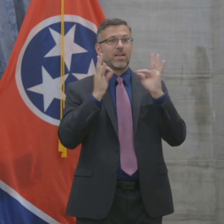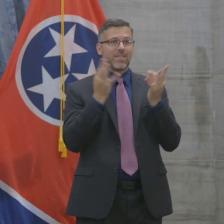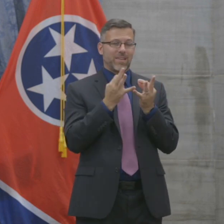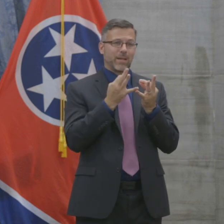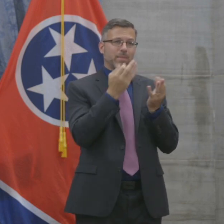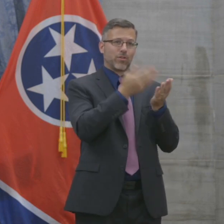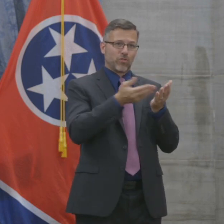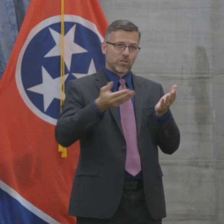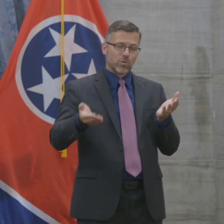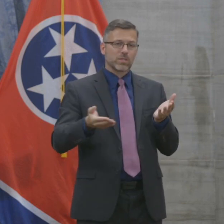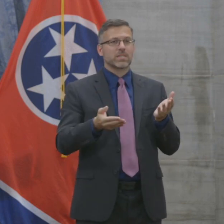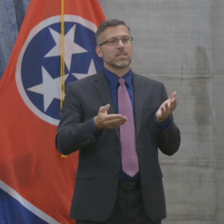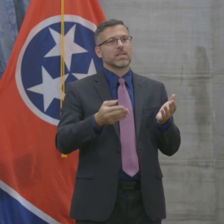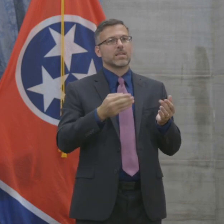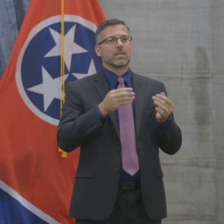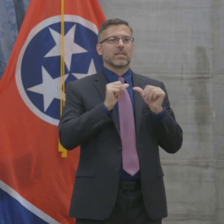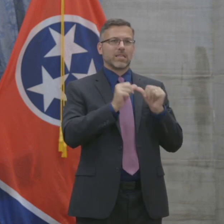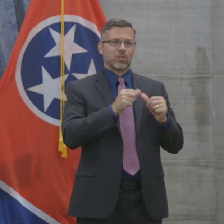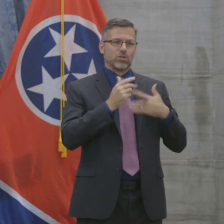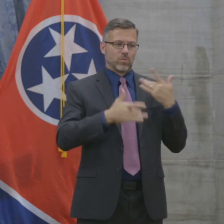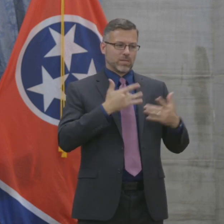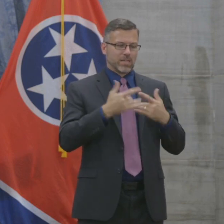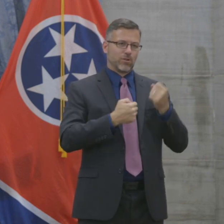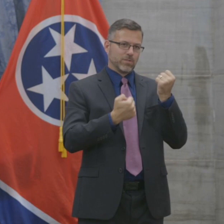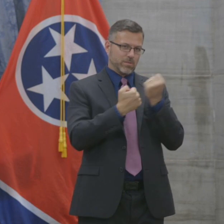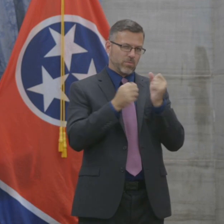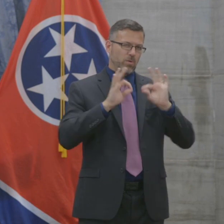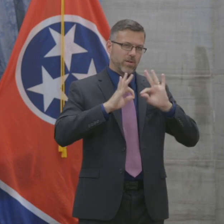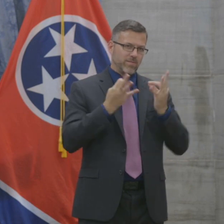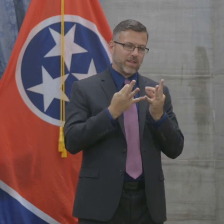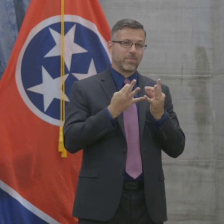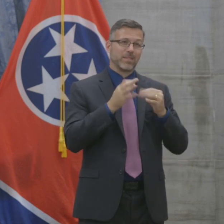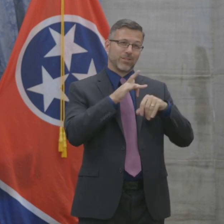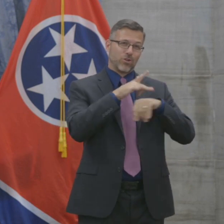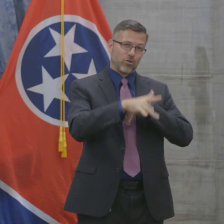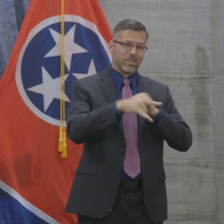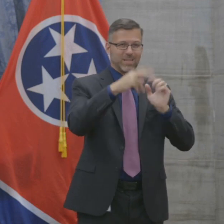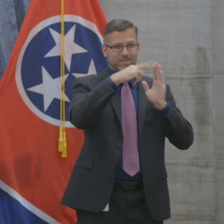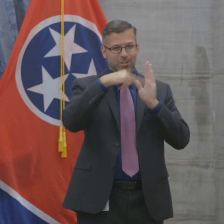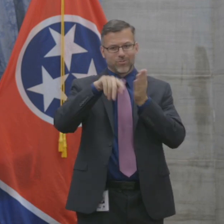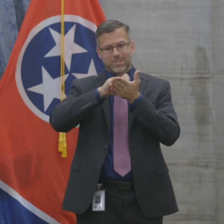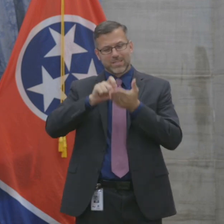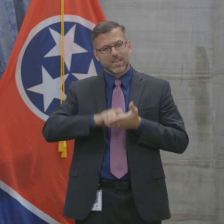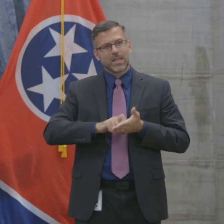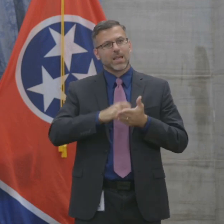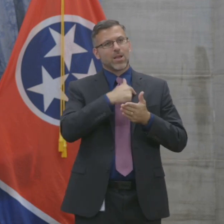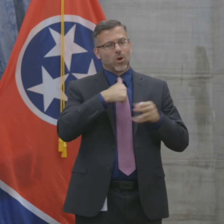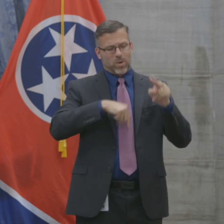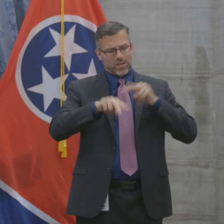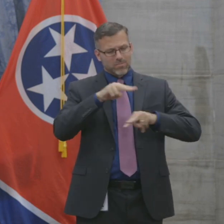big videos we're seeing across the state. Over 5,000 independent users are looking at sixth grade math. We also have